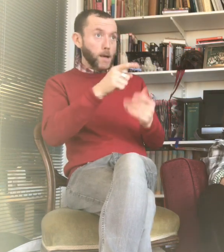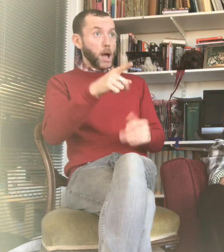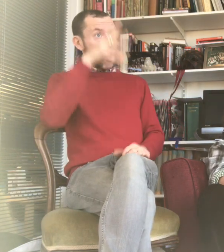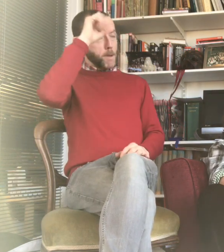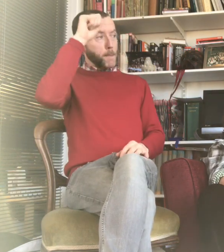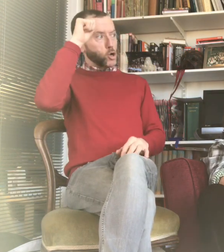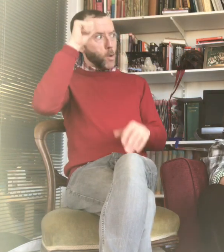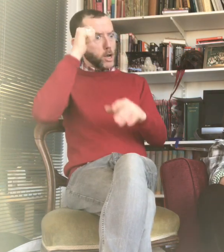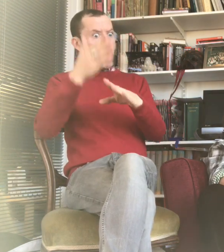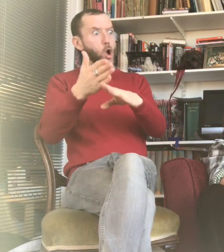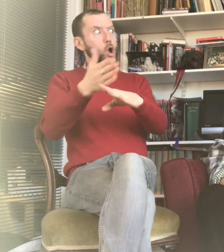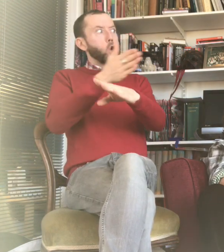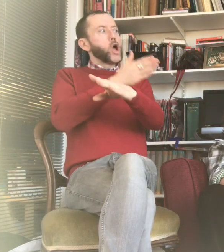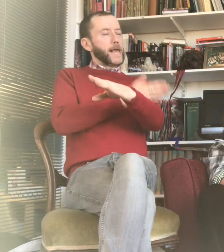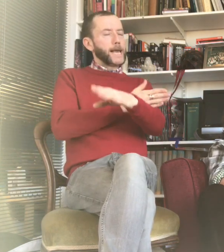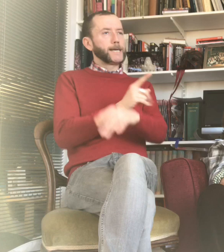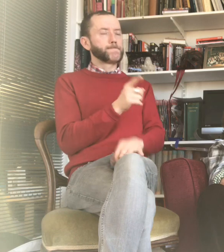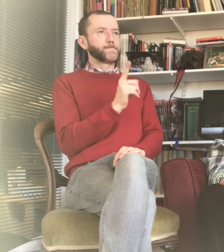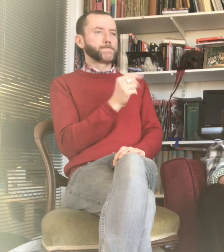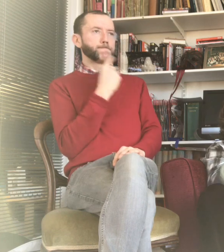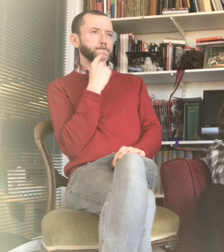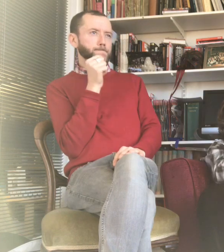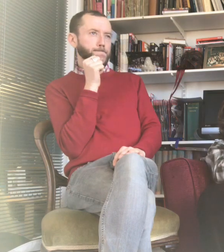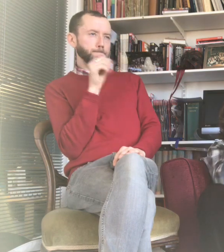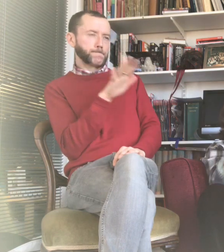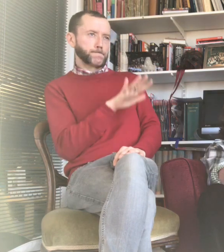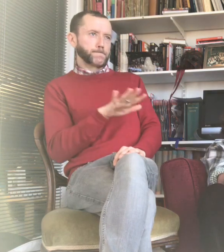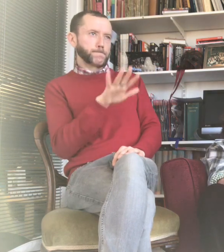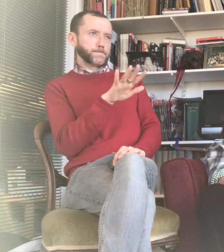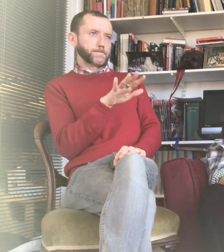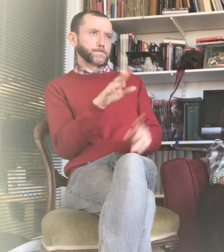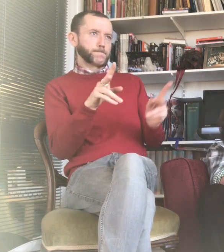I remember knowing really early that Act 5 - where all the battles come in - was